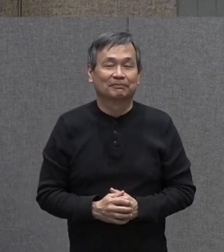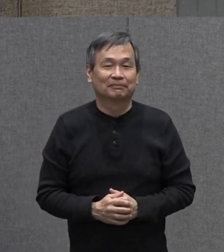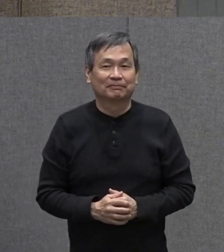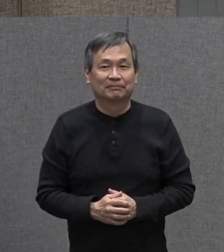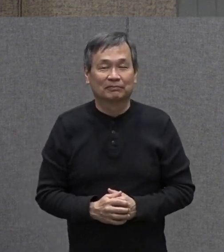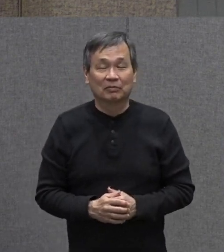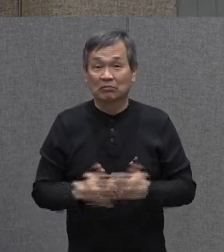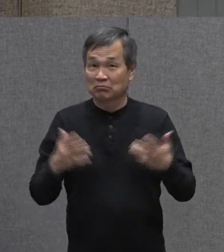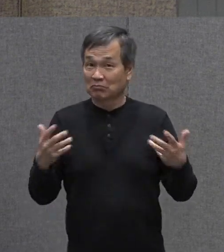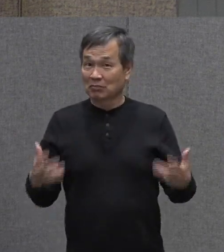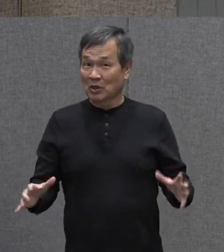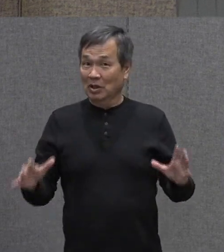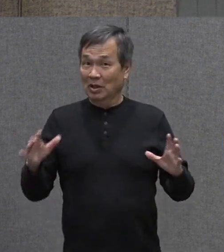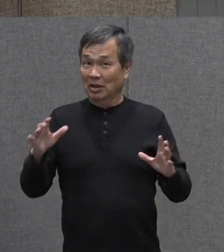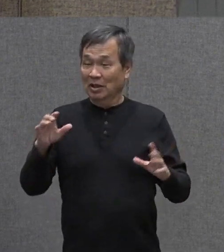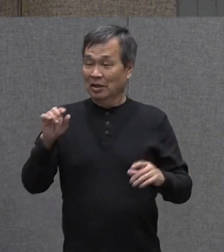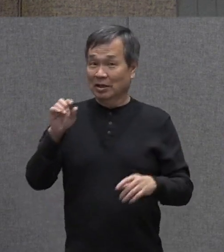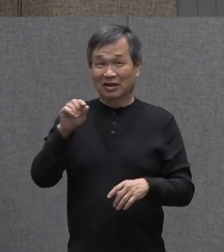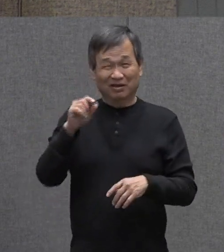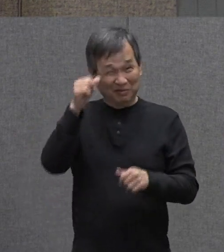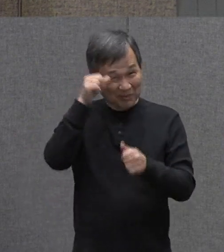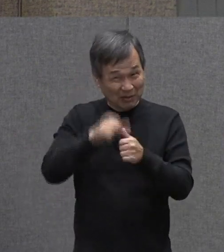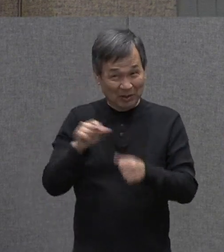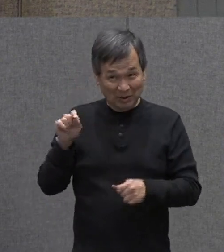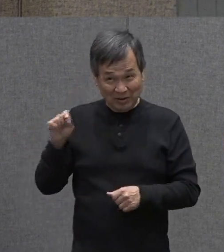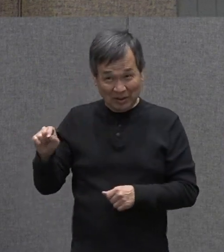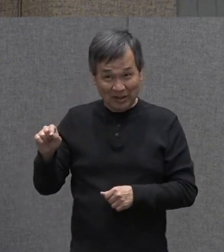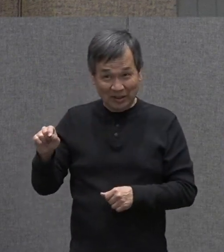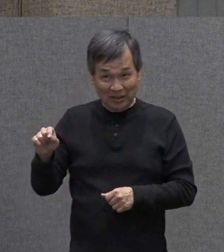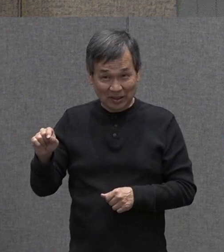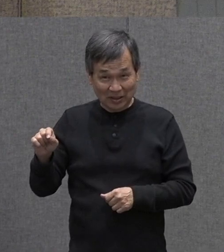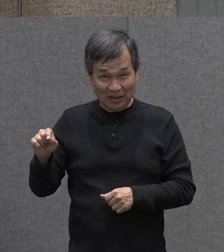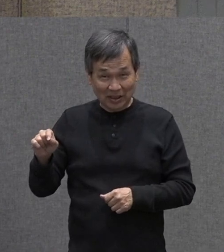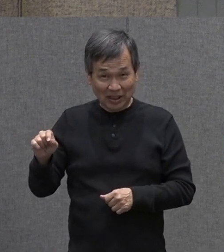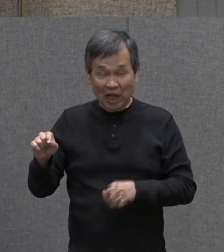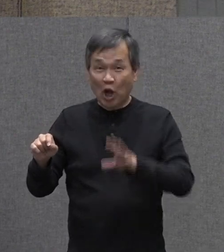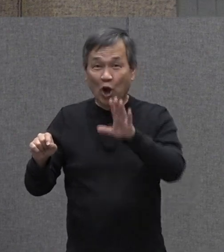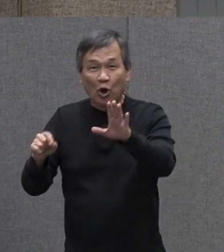Then I will put my period. What I've just done,